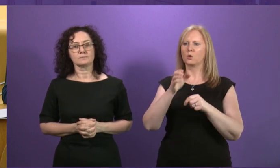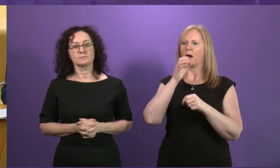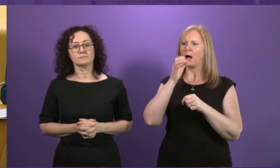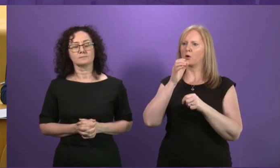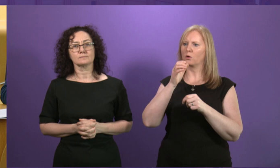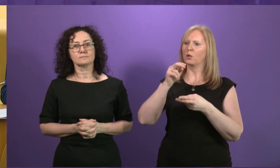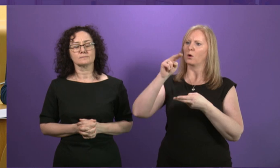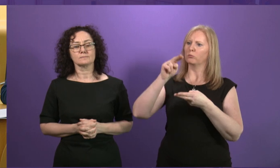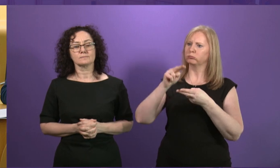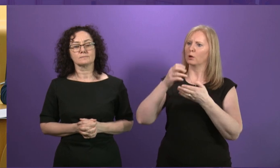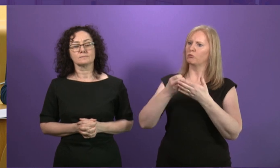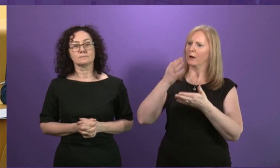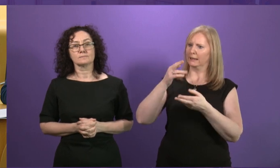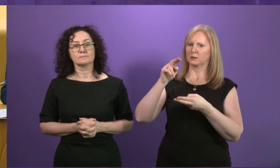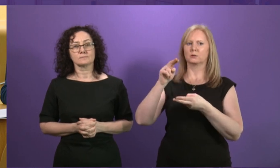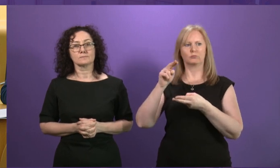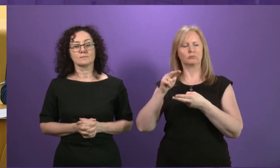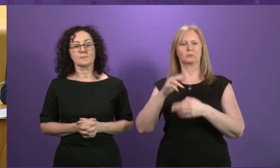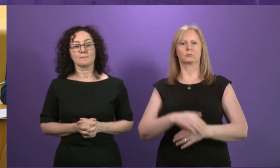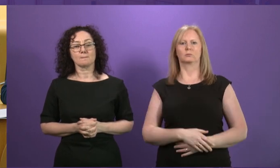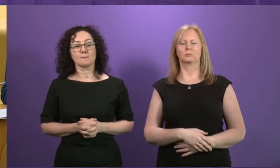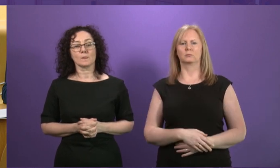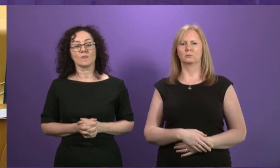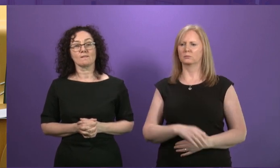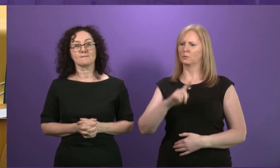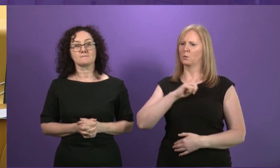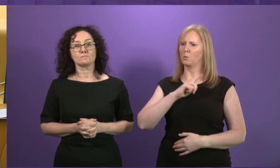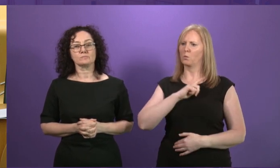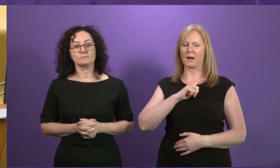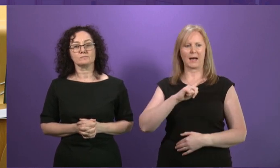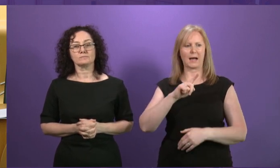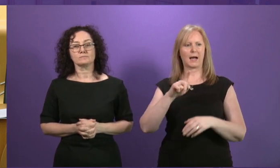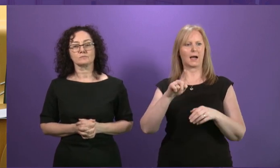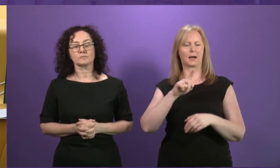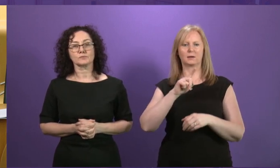Those policies are effective because they apply at a national level, with Government